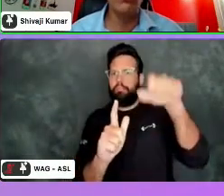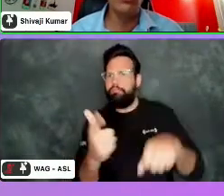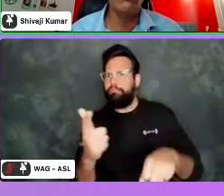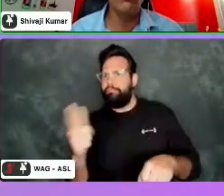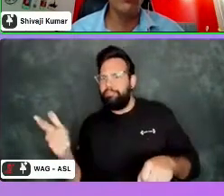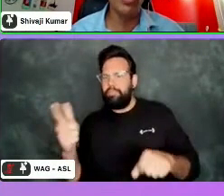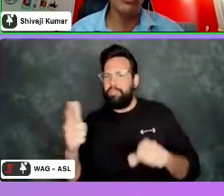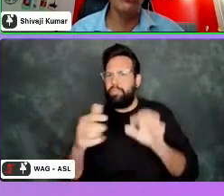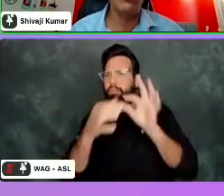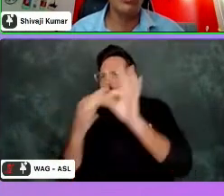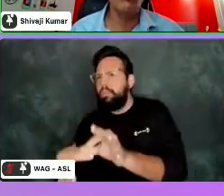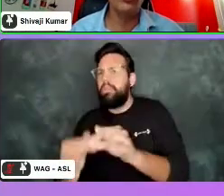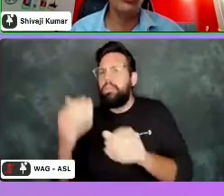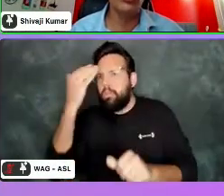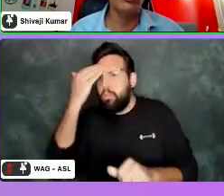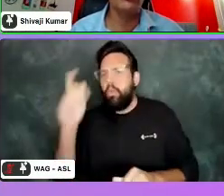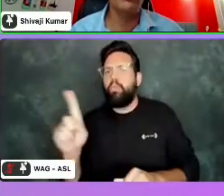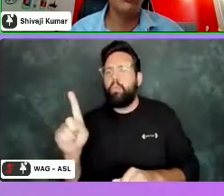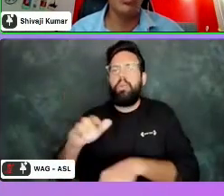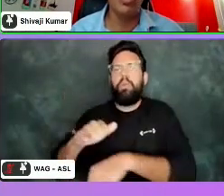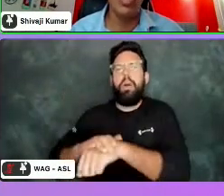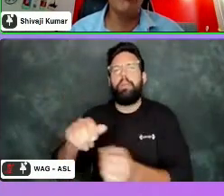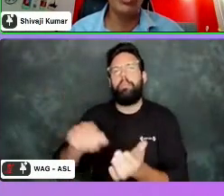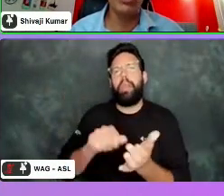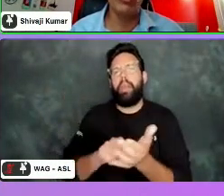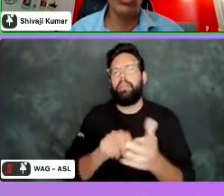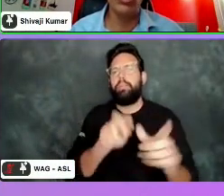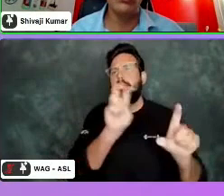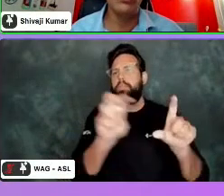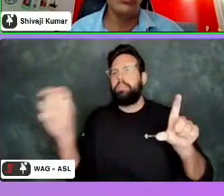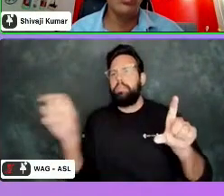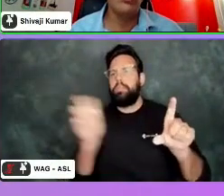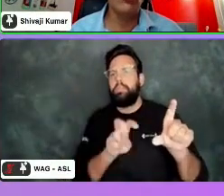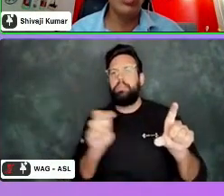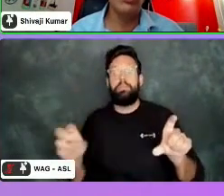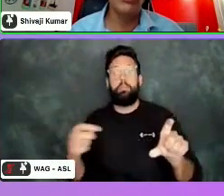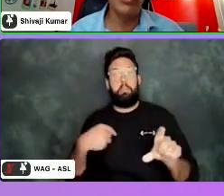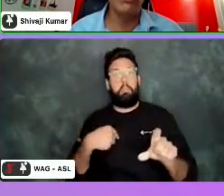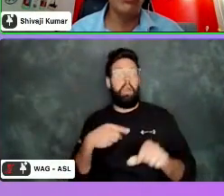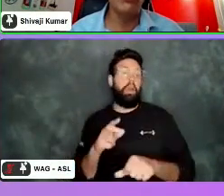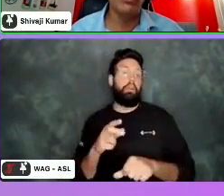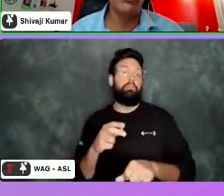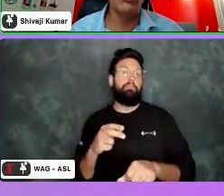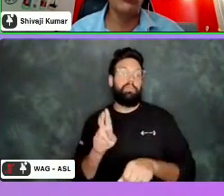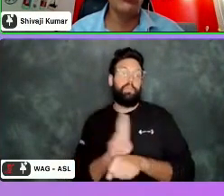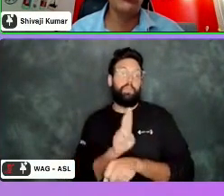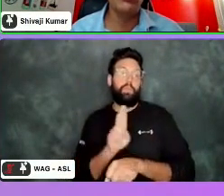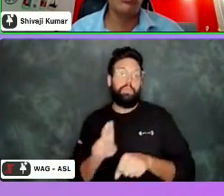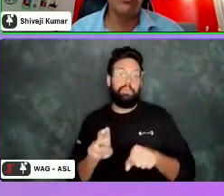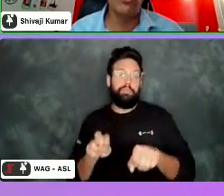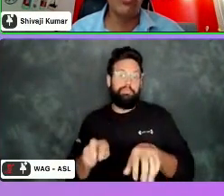So for a keyboard user, and I am a keyboard user, it is really critical for me to,